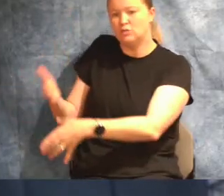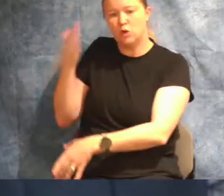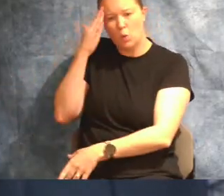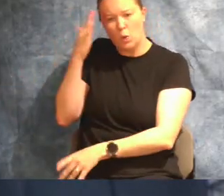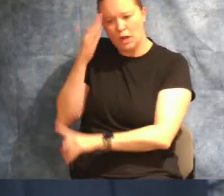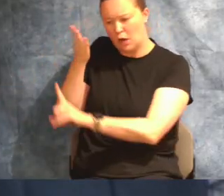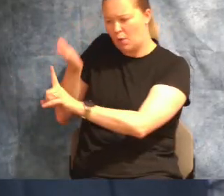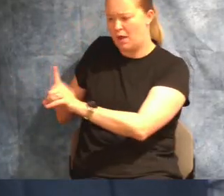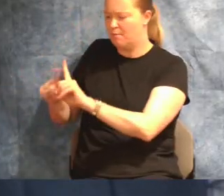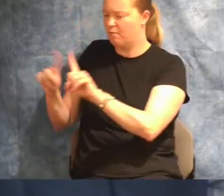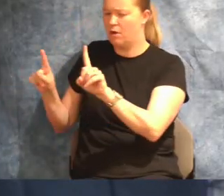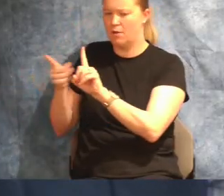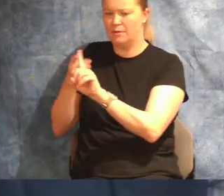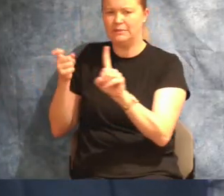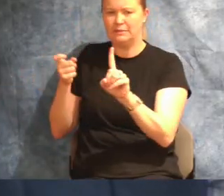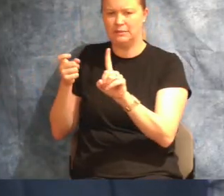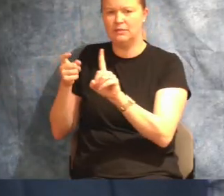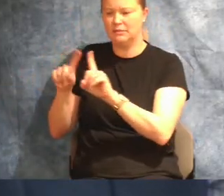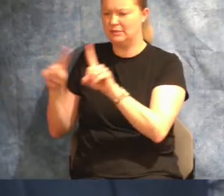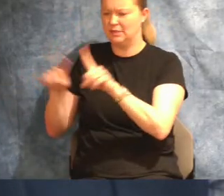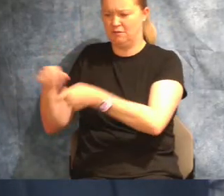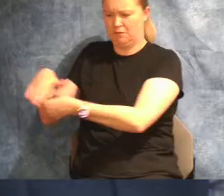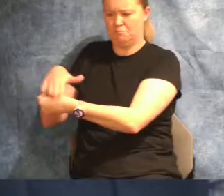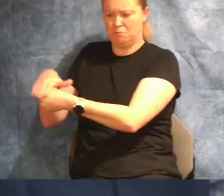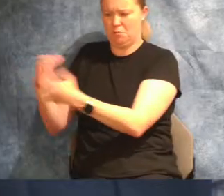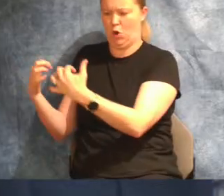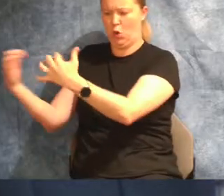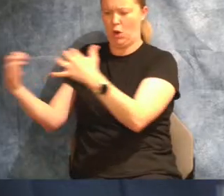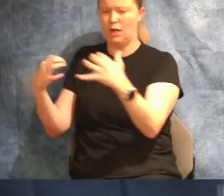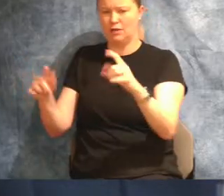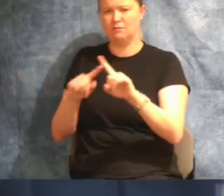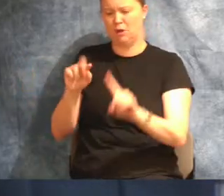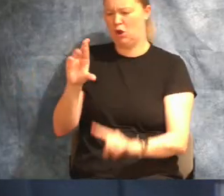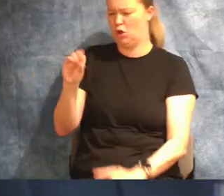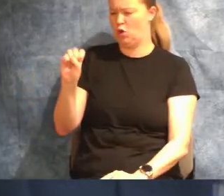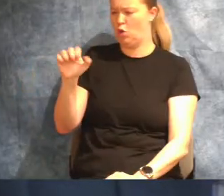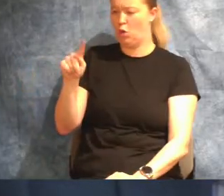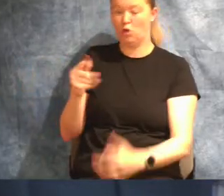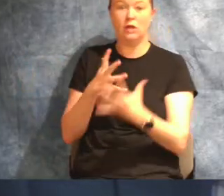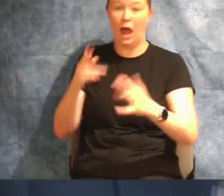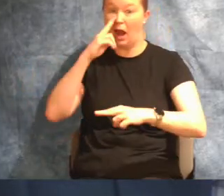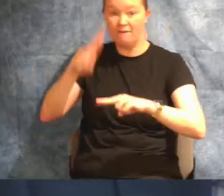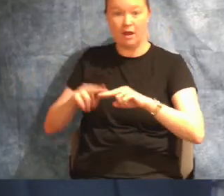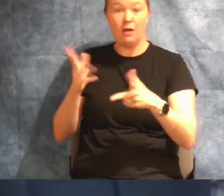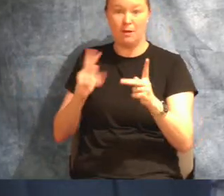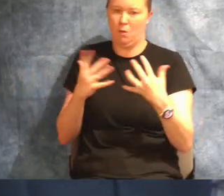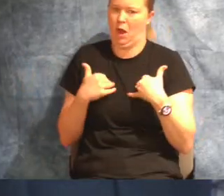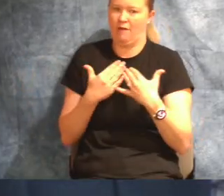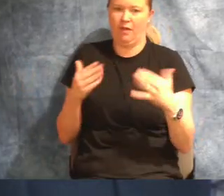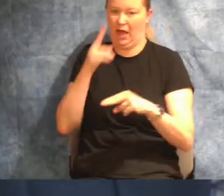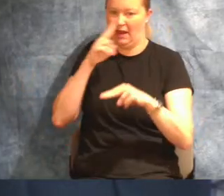a a couple different of arenas, but this roast was a lot of fun. People had a lot of fun talking